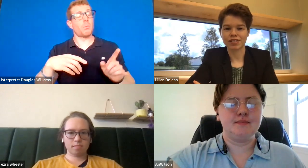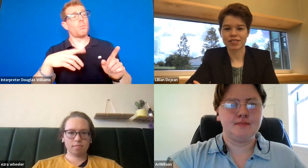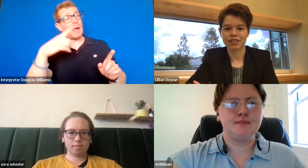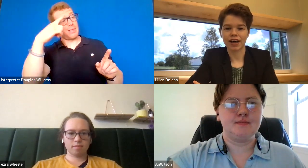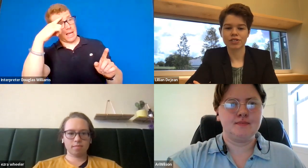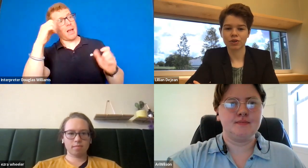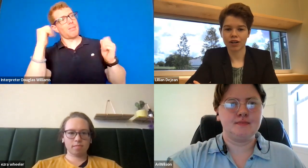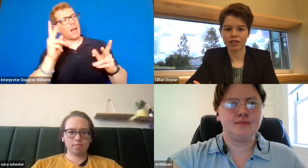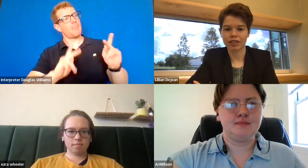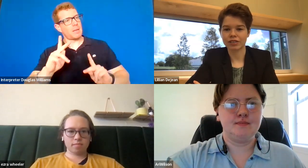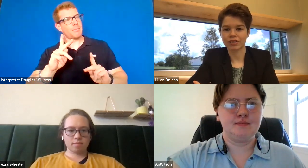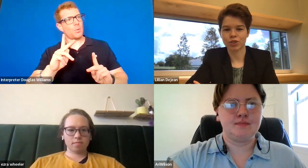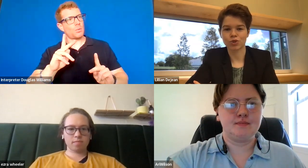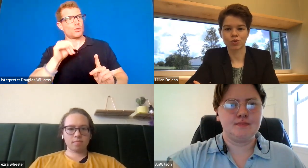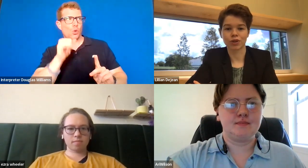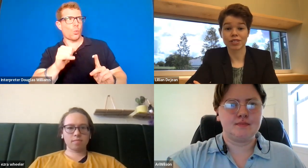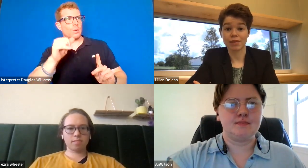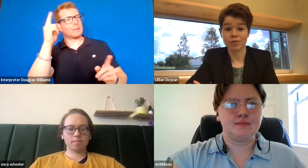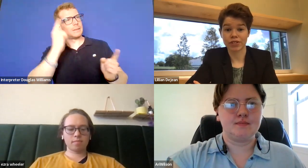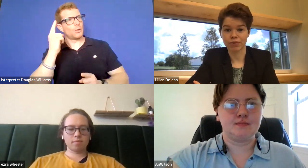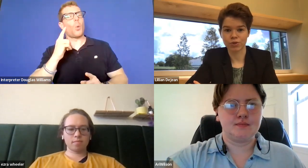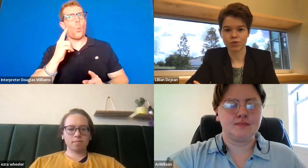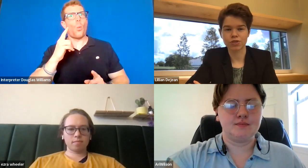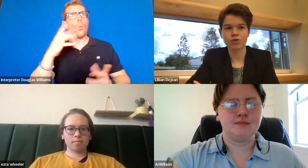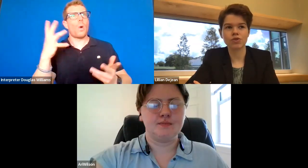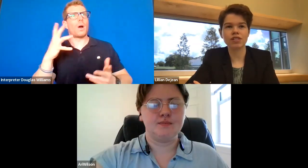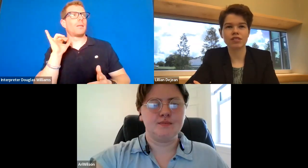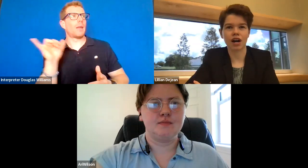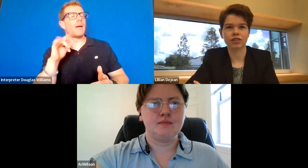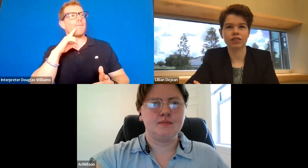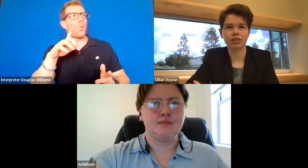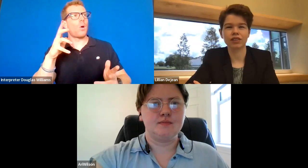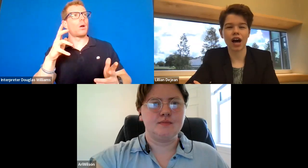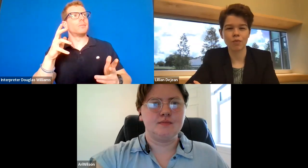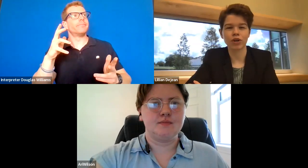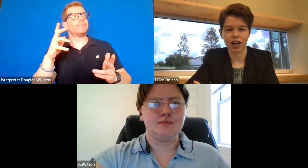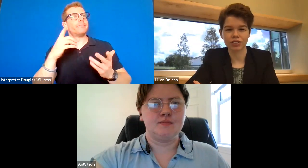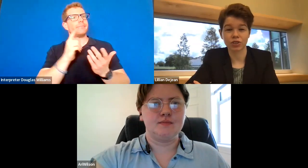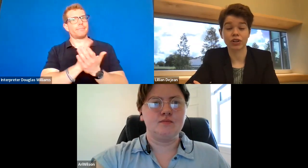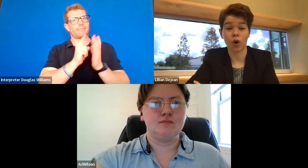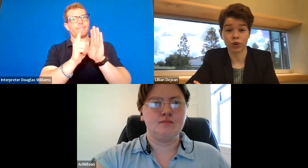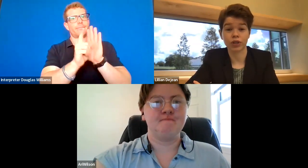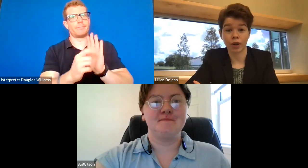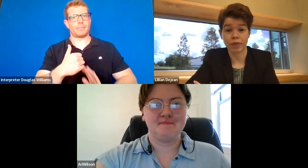Is that as chronically all individuals or disabled individuals, you see, docked a lot more doctors on ongoing basis.